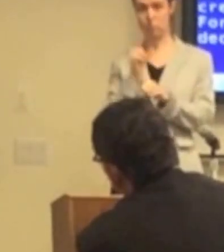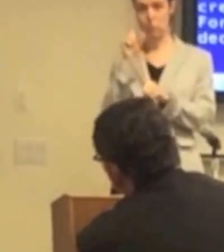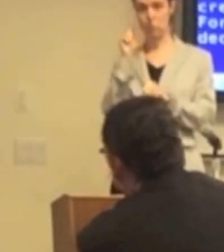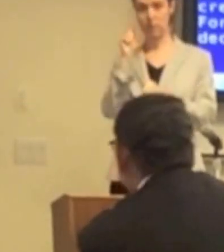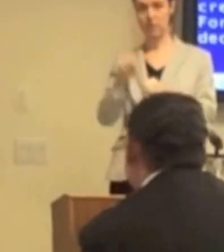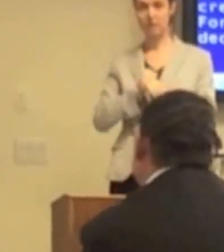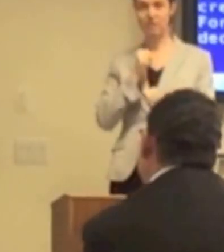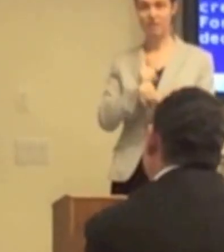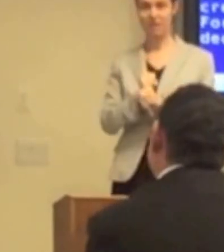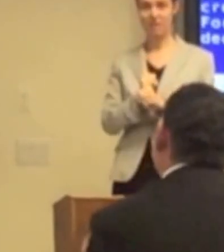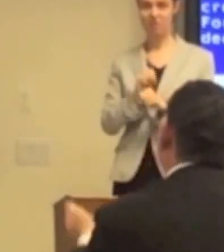Thank you.